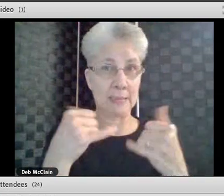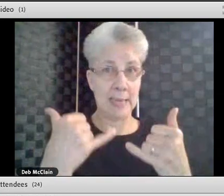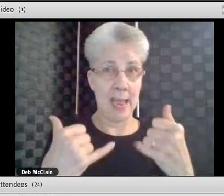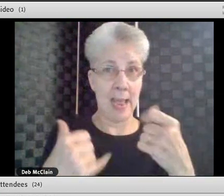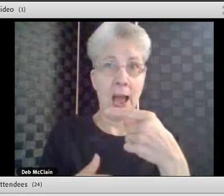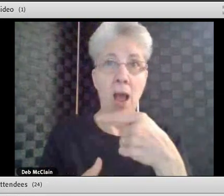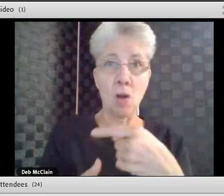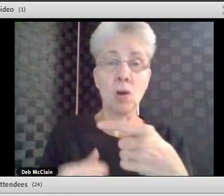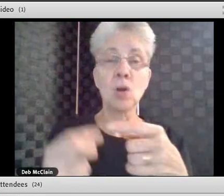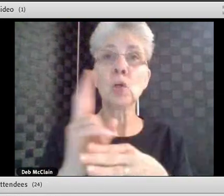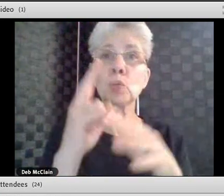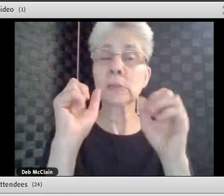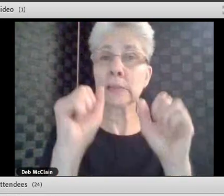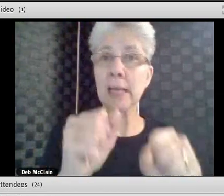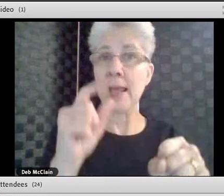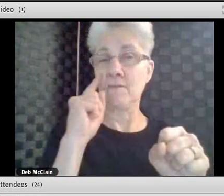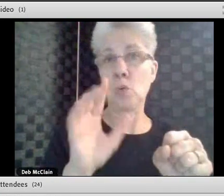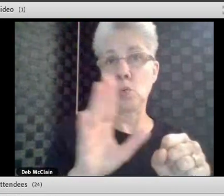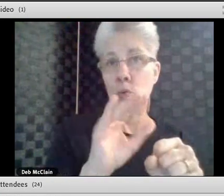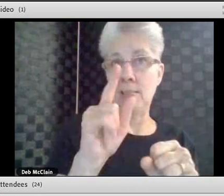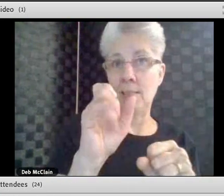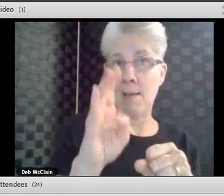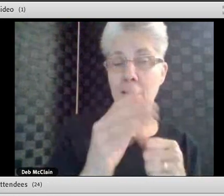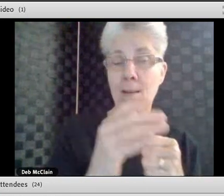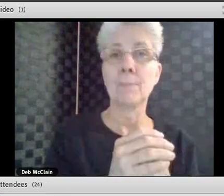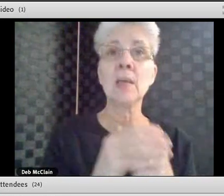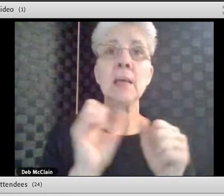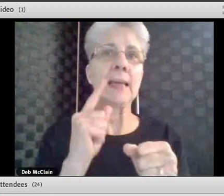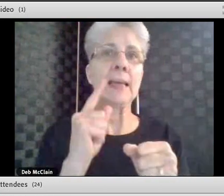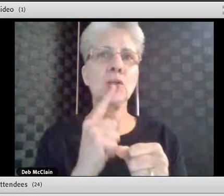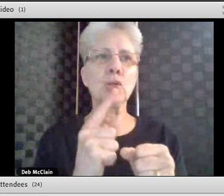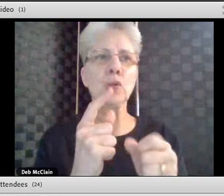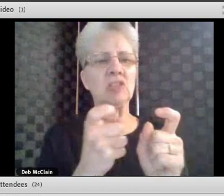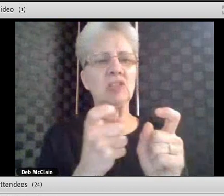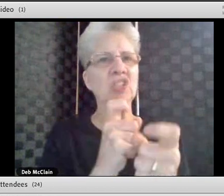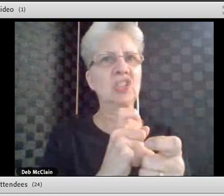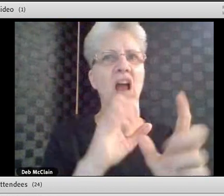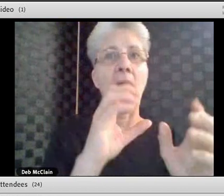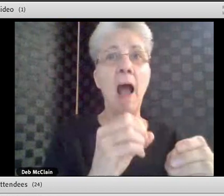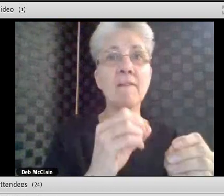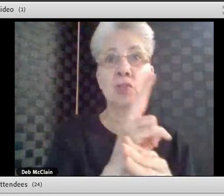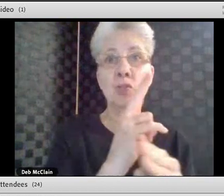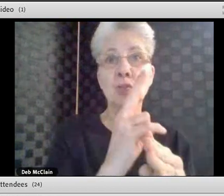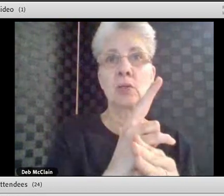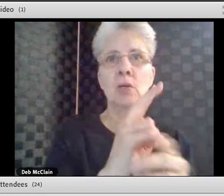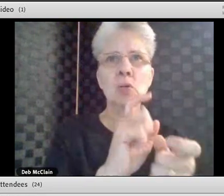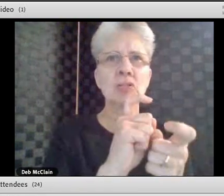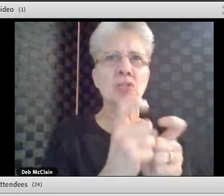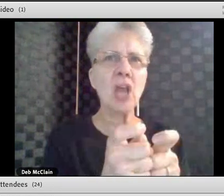so do you have an existing space that you can use for your lab? Can you repurpose an office?